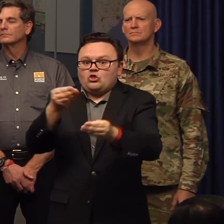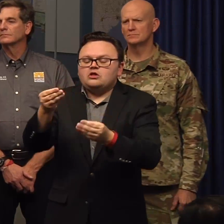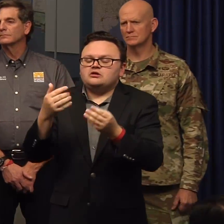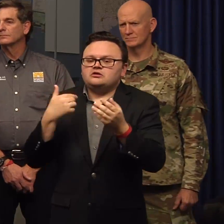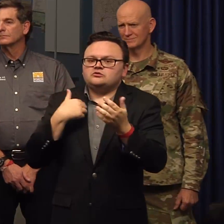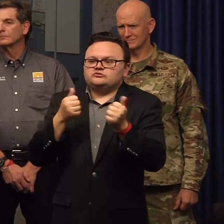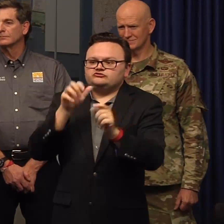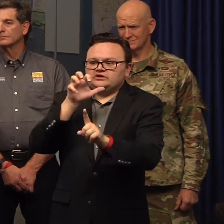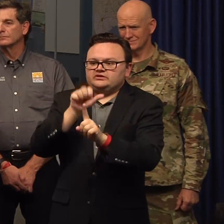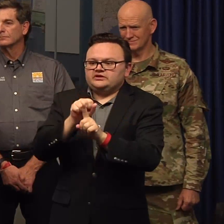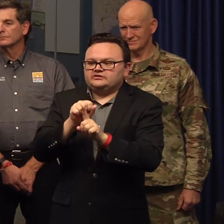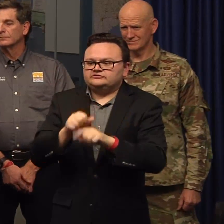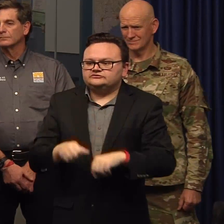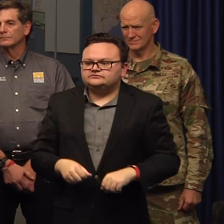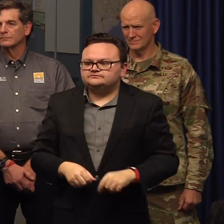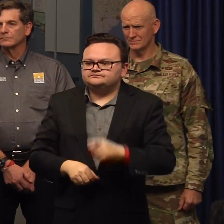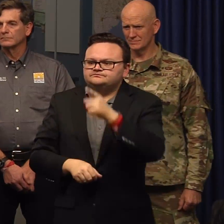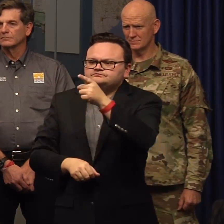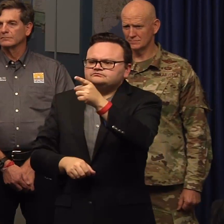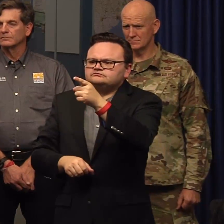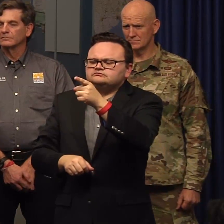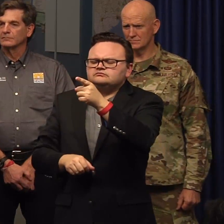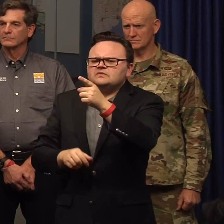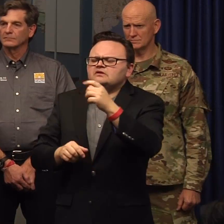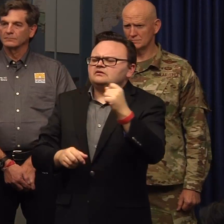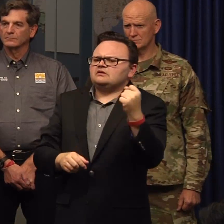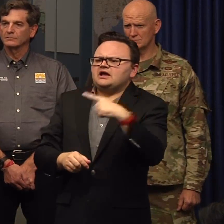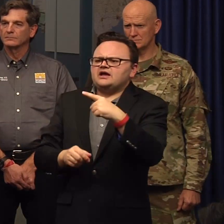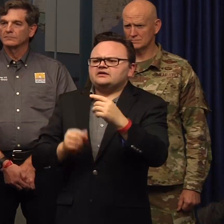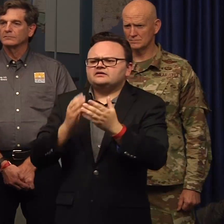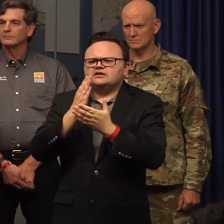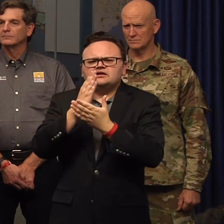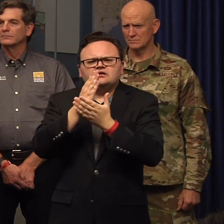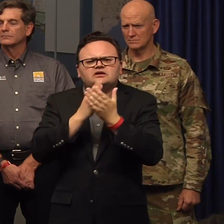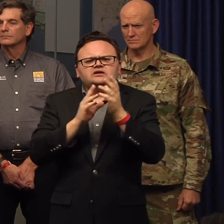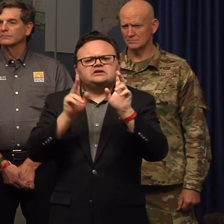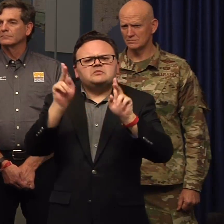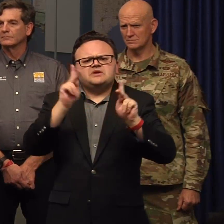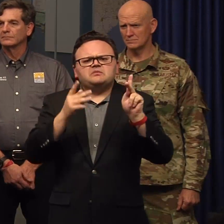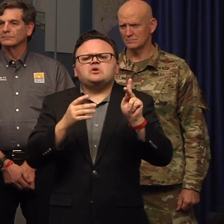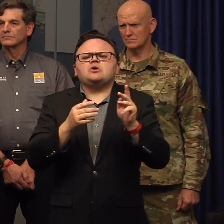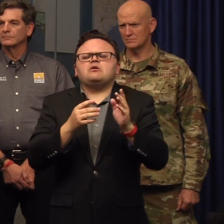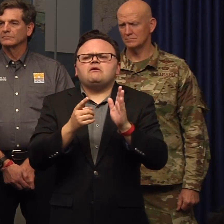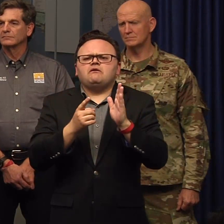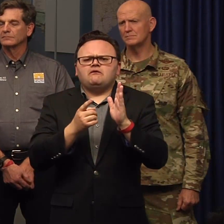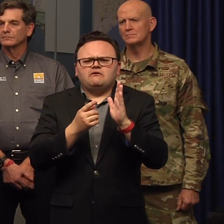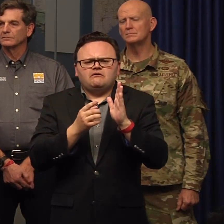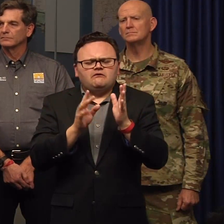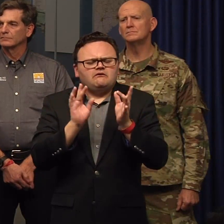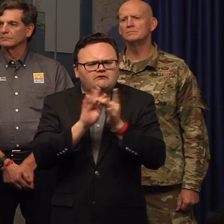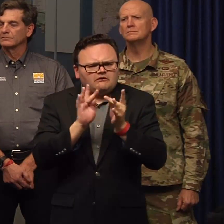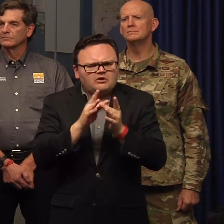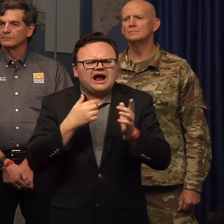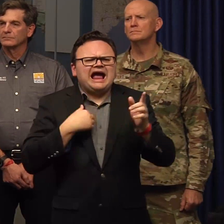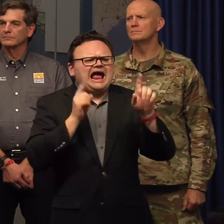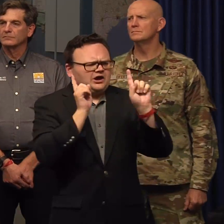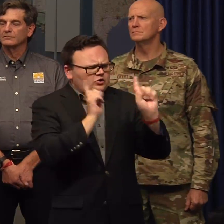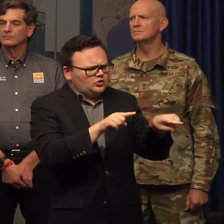PEOPLE CONSENT ABOUT HOW THIS MAY BE UNDER THE SURFACE IN THIS COMMUNITY SO THAT'S THE NUMBER ONE QUESTION IS HOW MANY PEOPLE ARE CARRYING IT THAT ARE